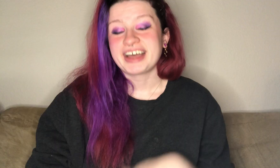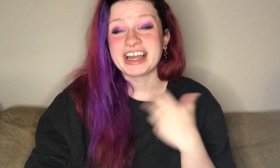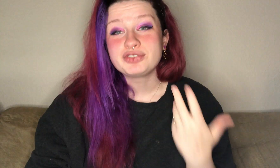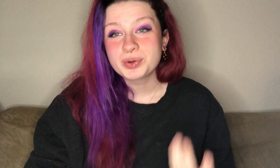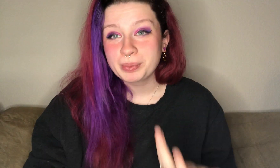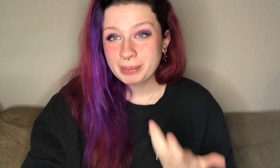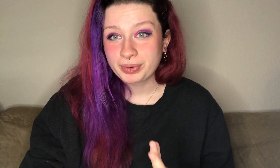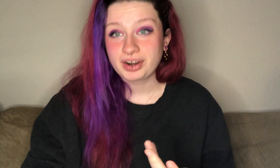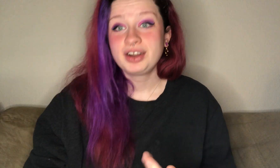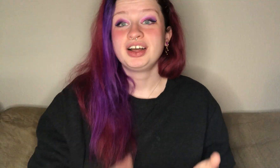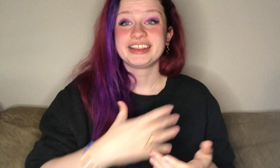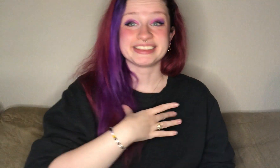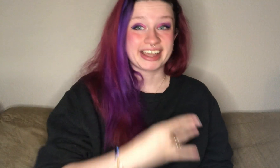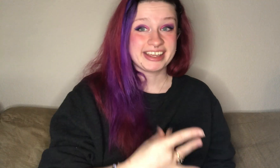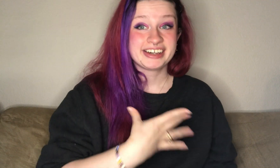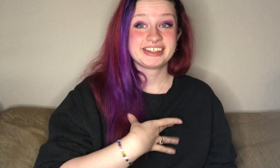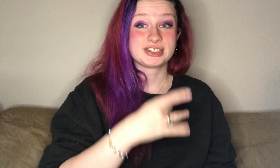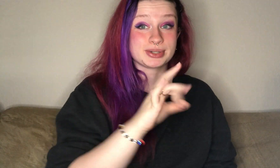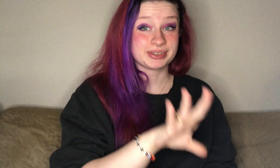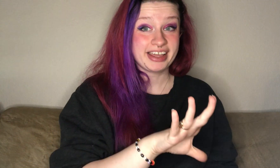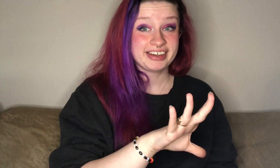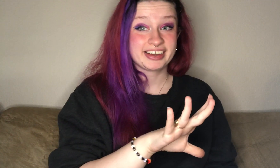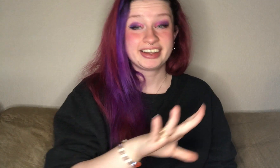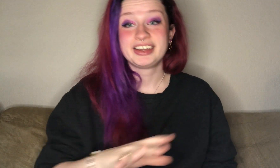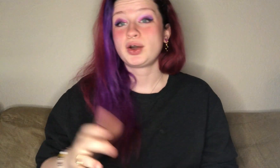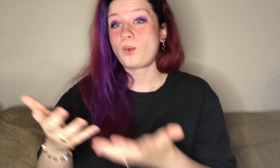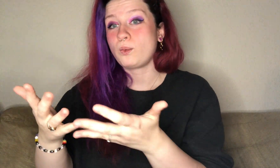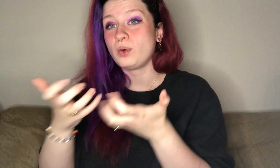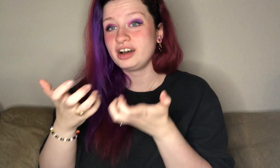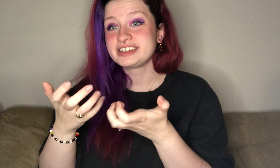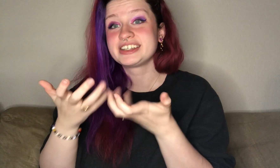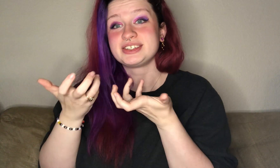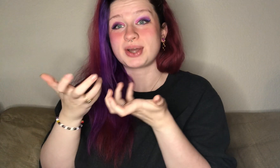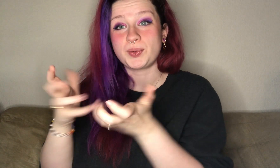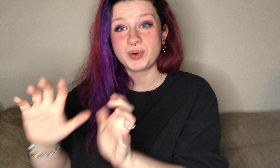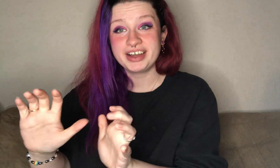and if you remember like/don't like want/don't want